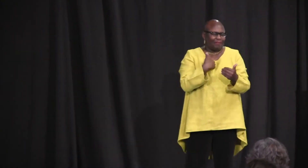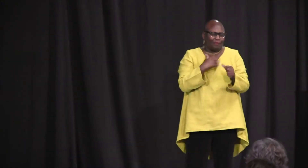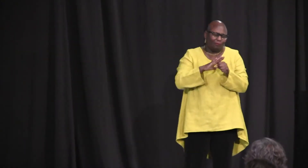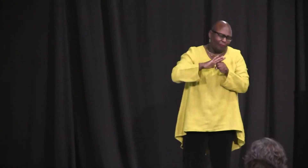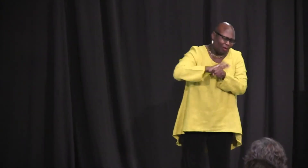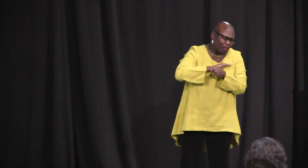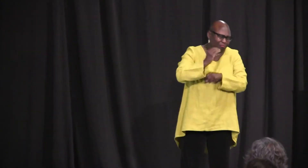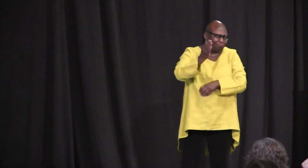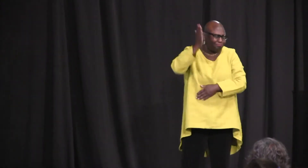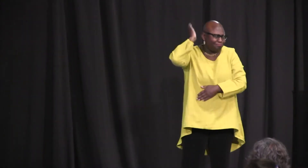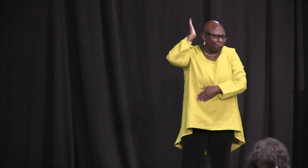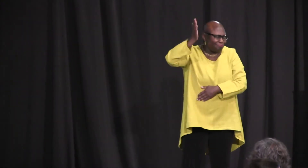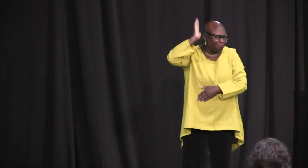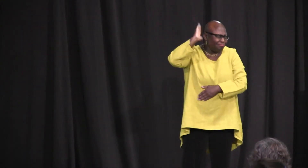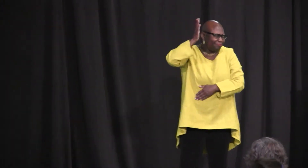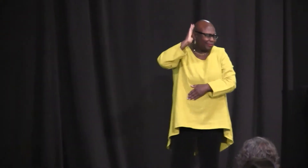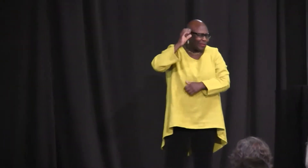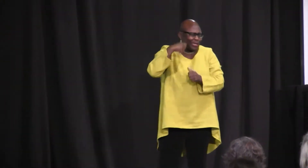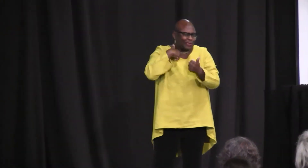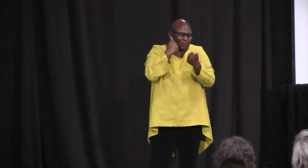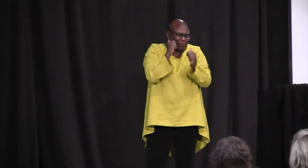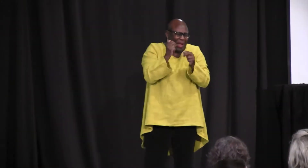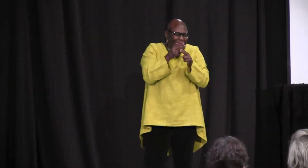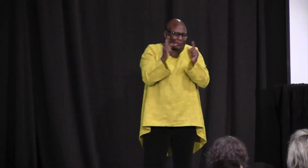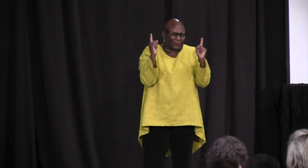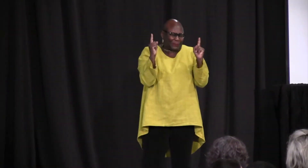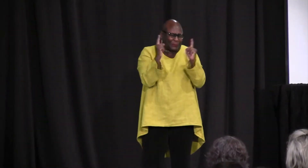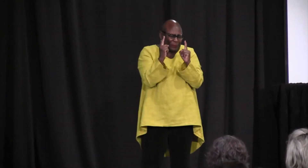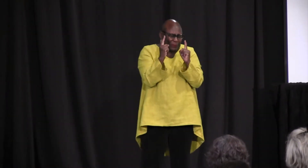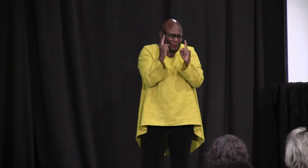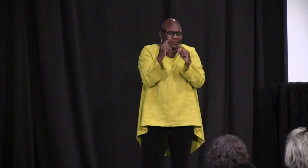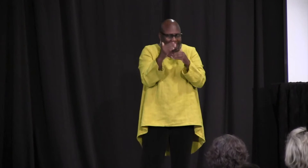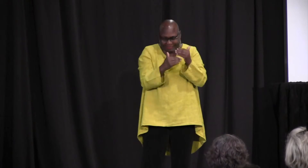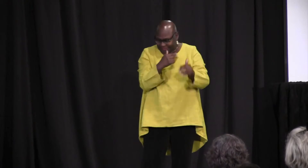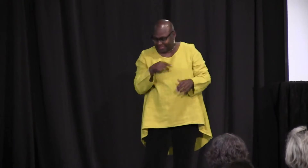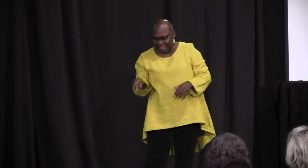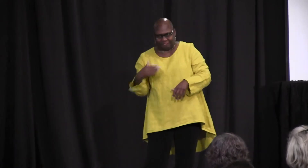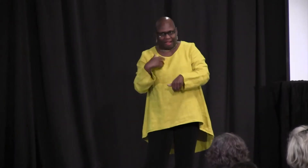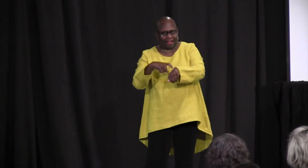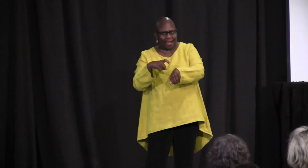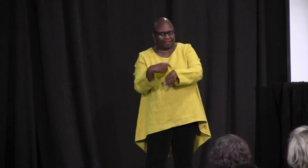gonna do my best and luckily I have a little clock here in front of me to make